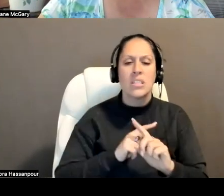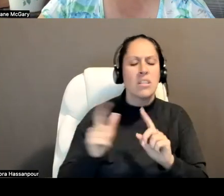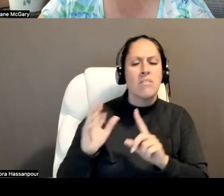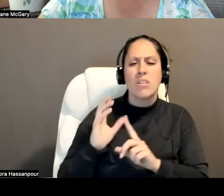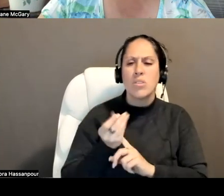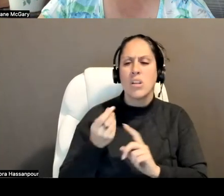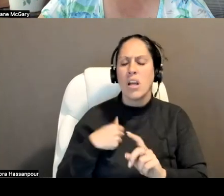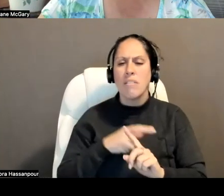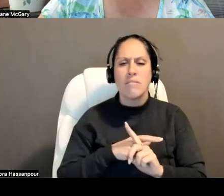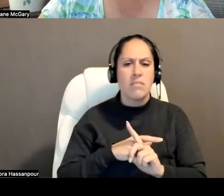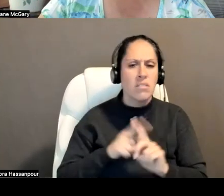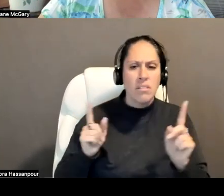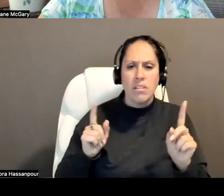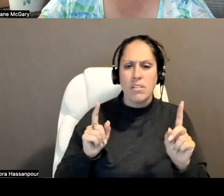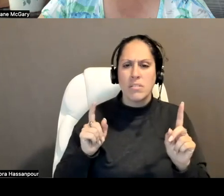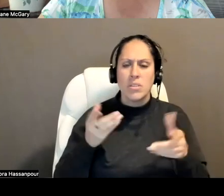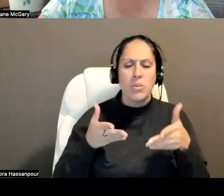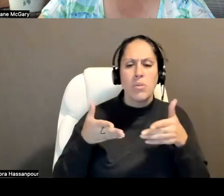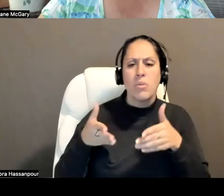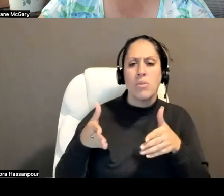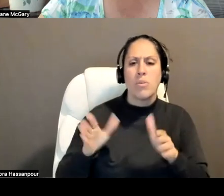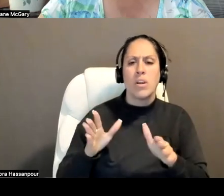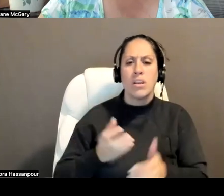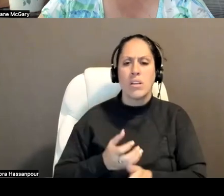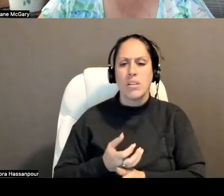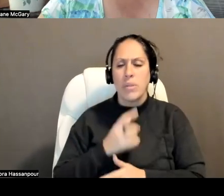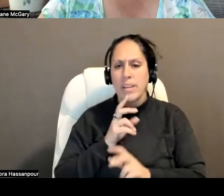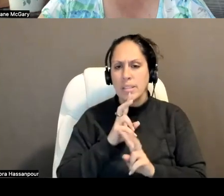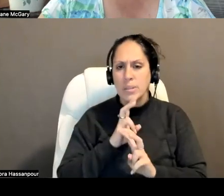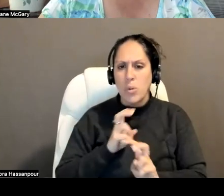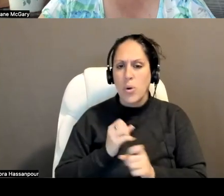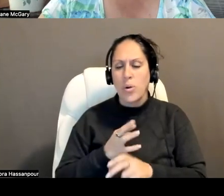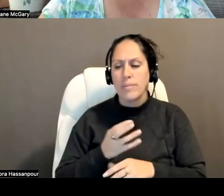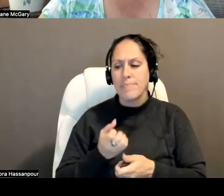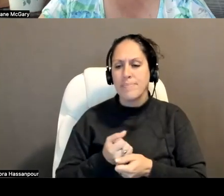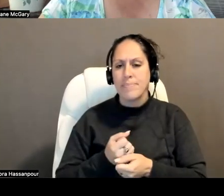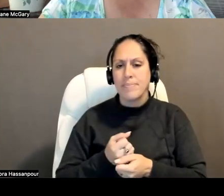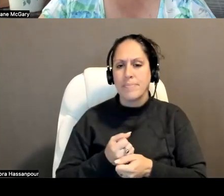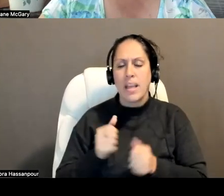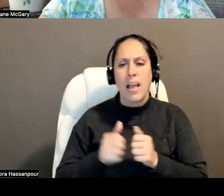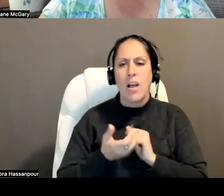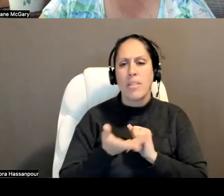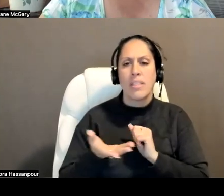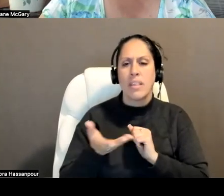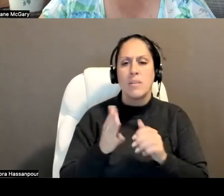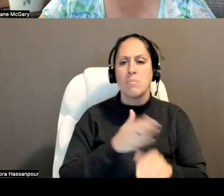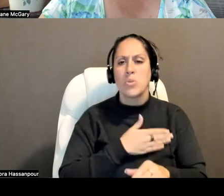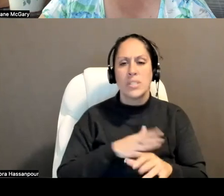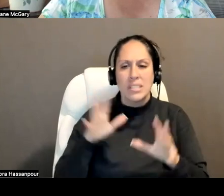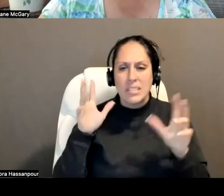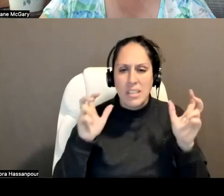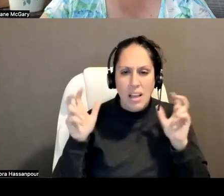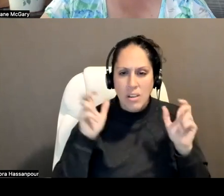a different uh, way of exploring, or how they, how the music sounds in different cultures,